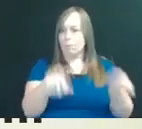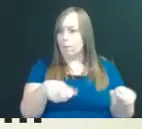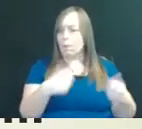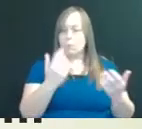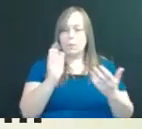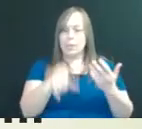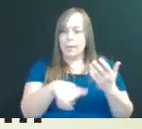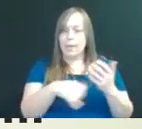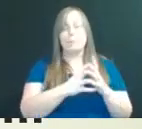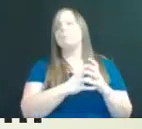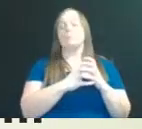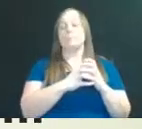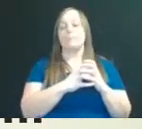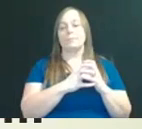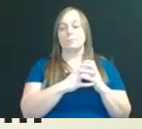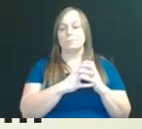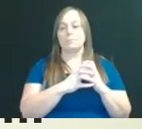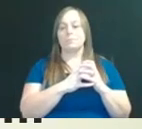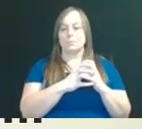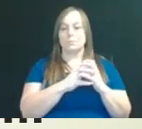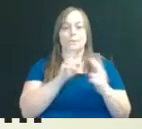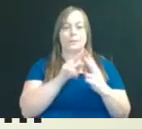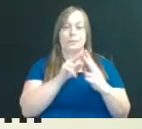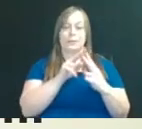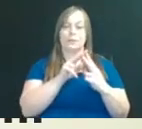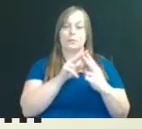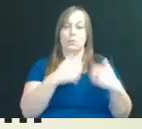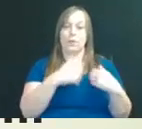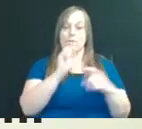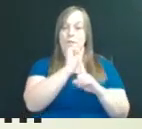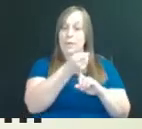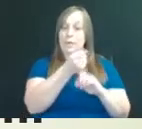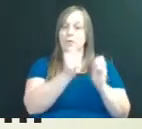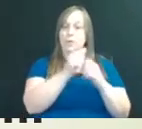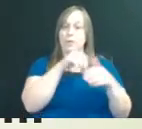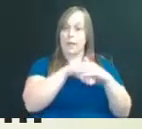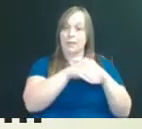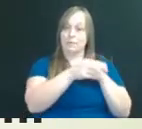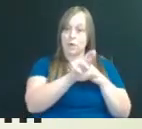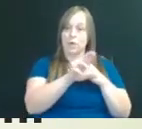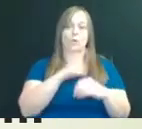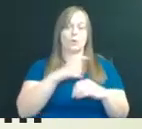And either if you have a case with ACCES-VR or the Commission for the Blind,